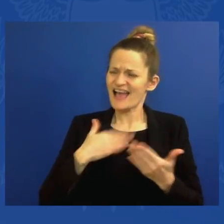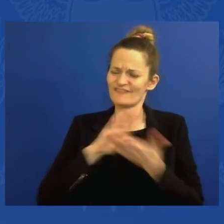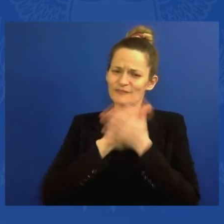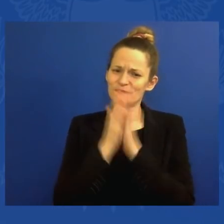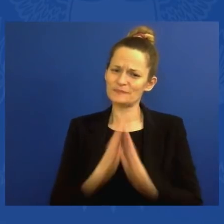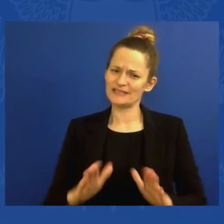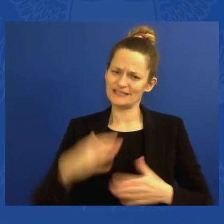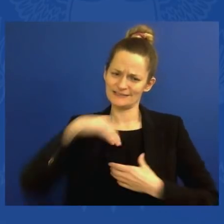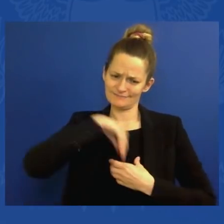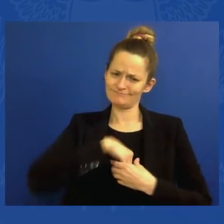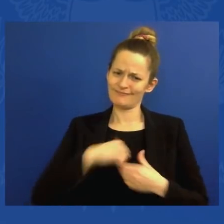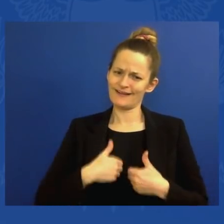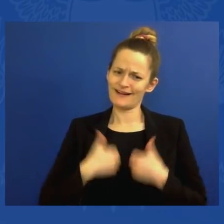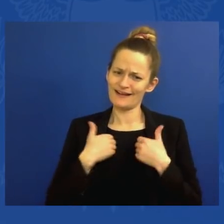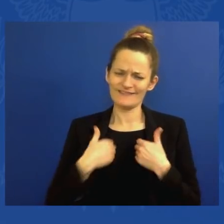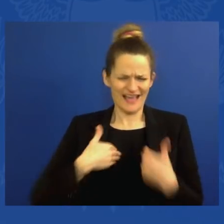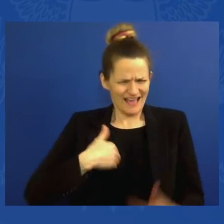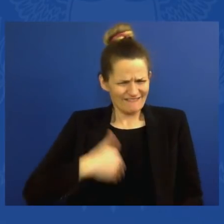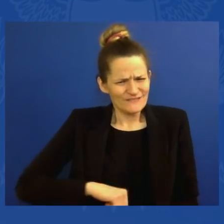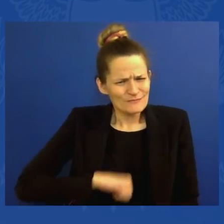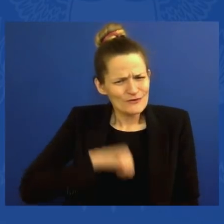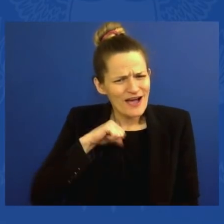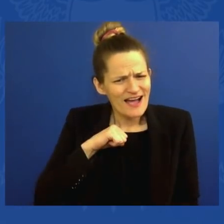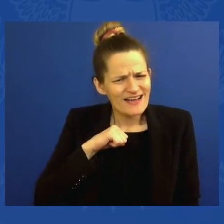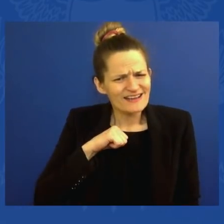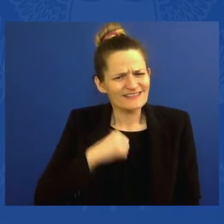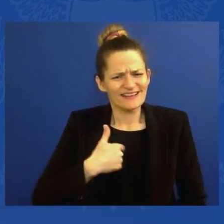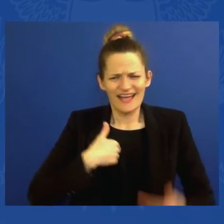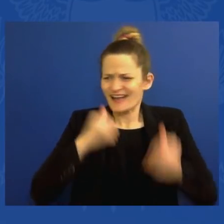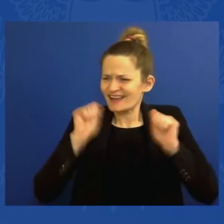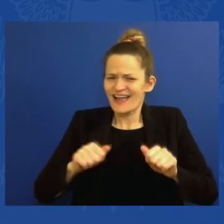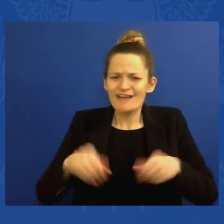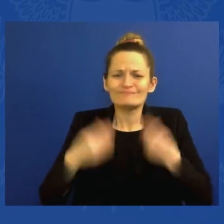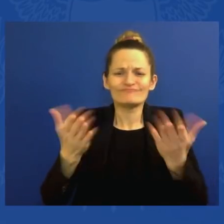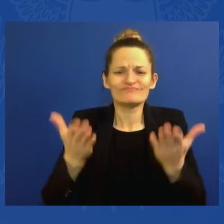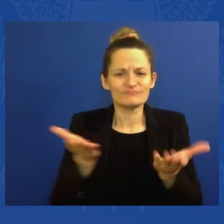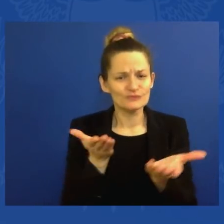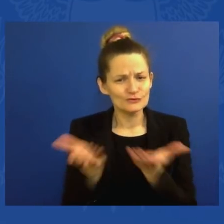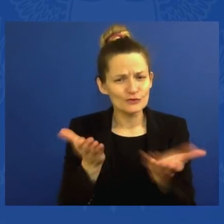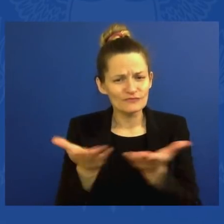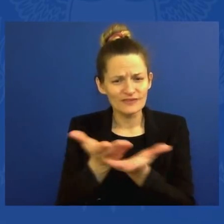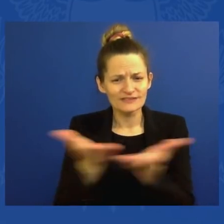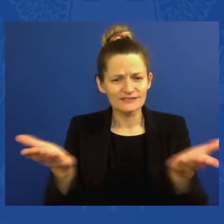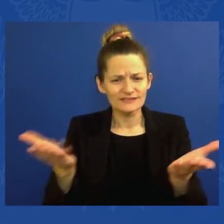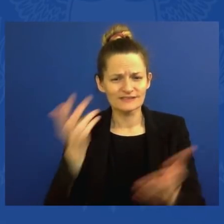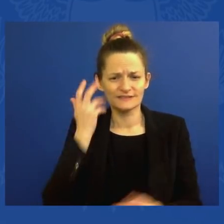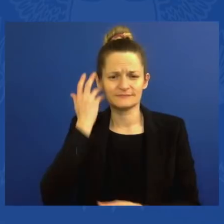as a shop steward and a Vietnamese interpreter within the plant. I help my union sisters and brothers on issues